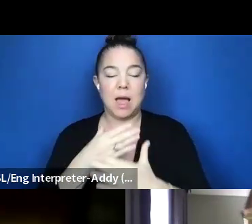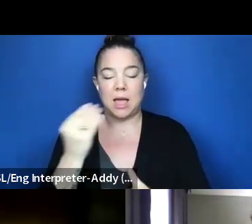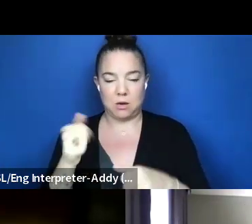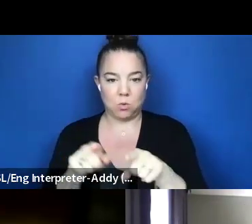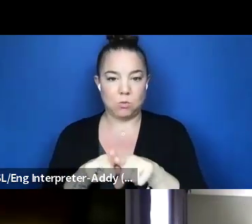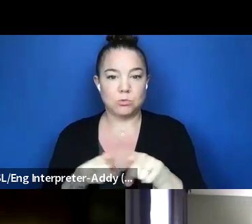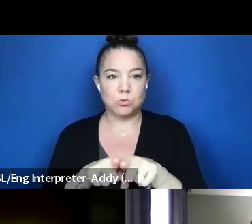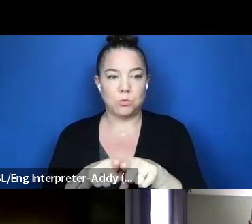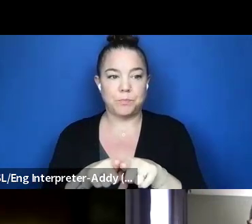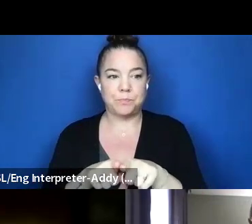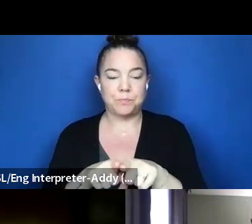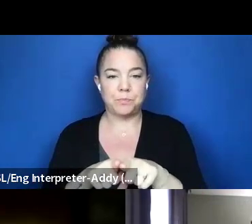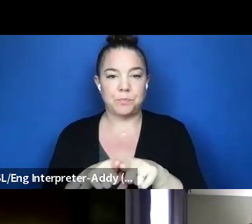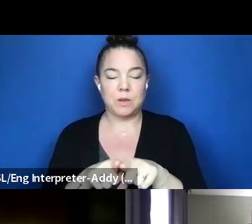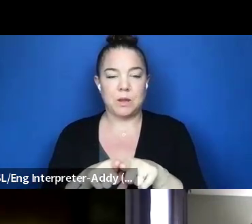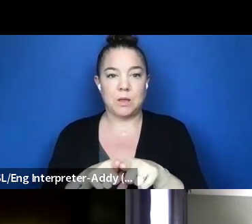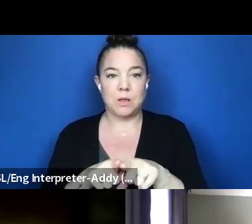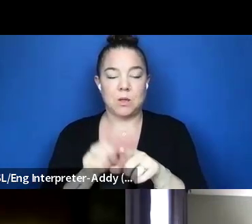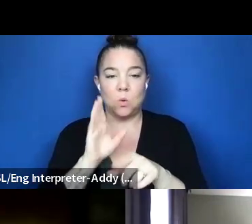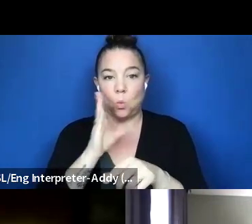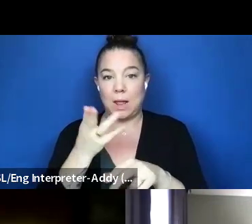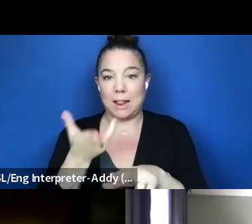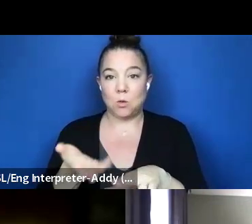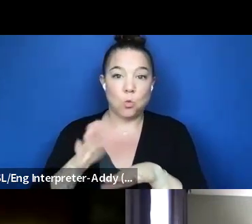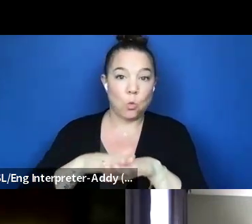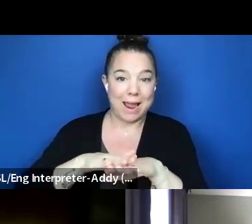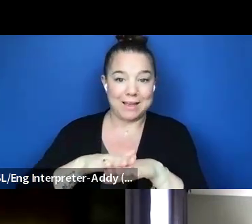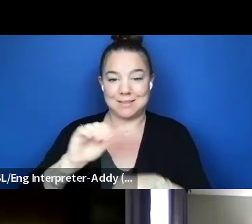Adeleigh Belyeu: as well as raise the Adeleigh Belyeu: asset limits to